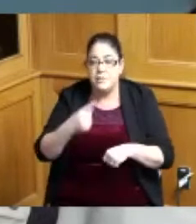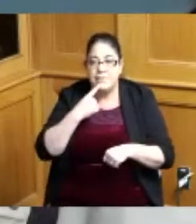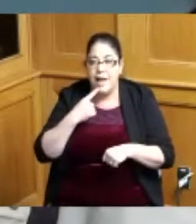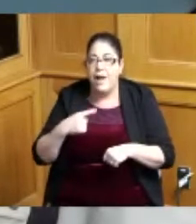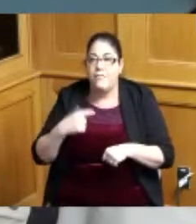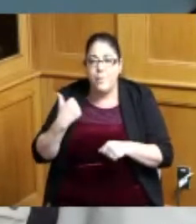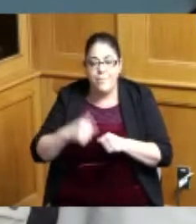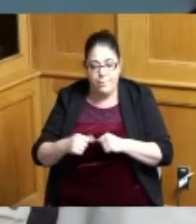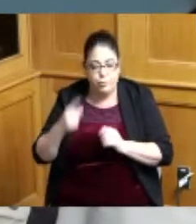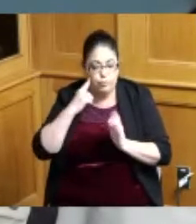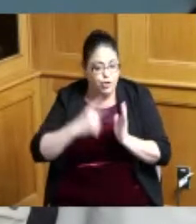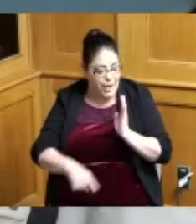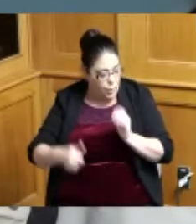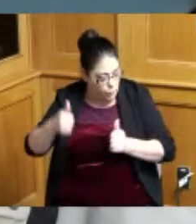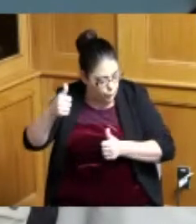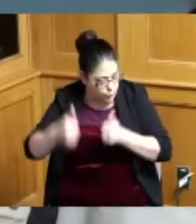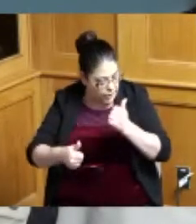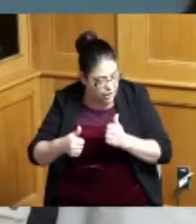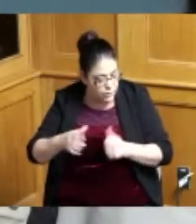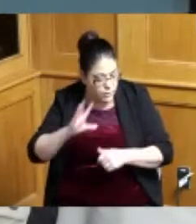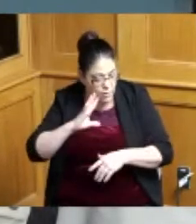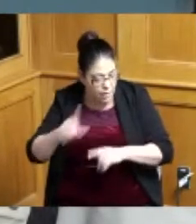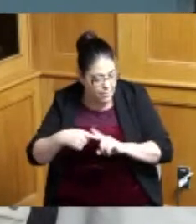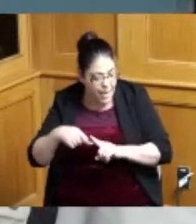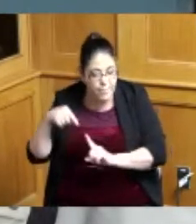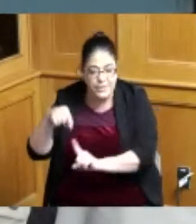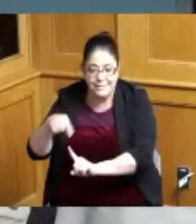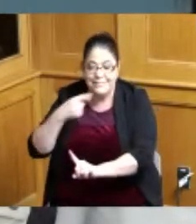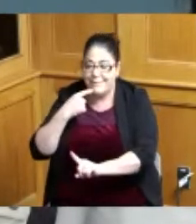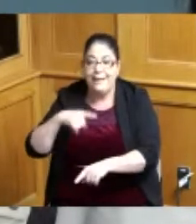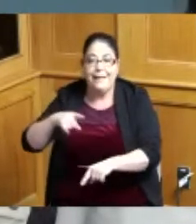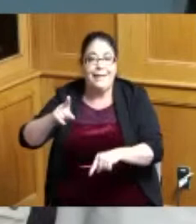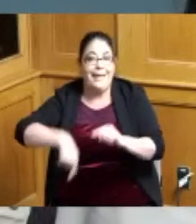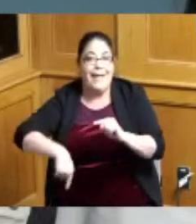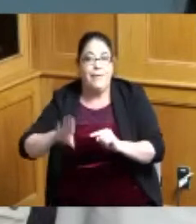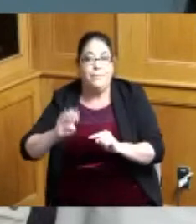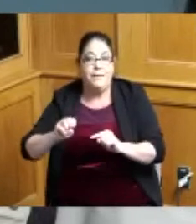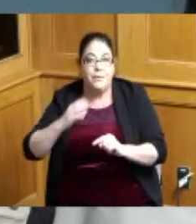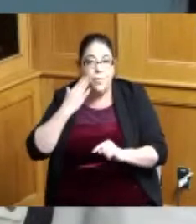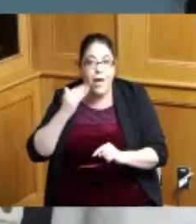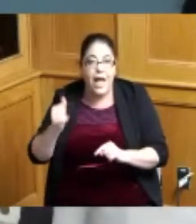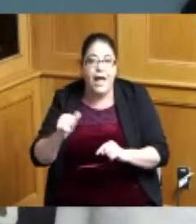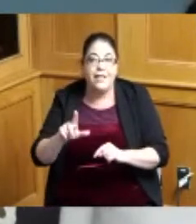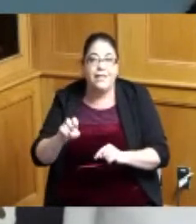for mental health I couldn't remember was what you said it cannot do it because the levy language is